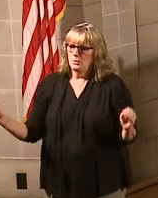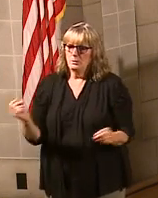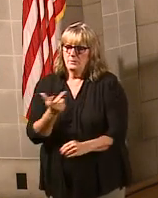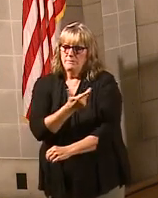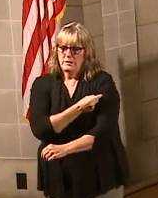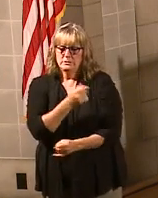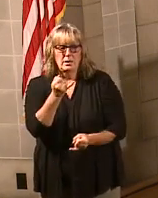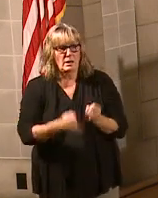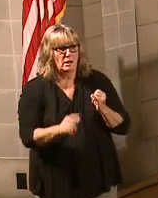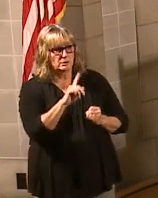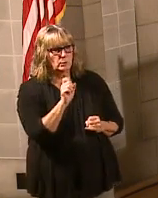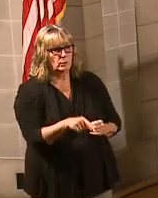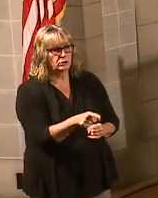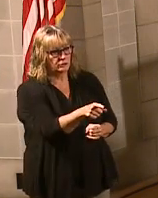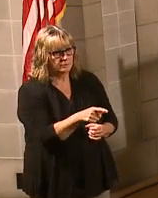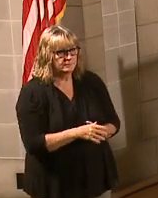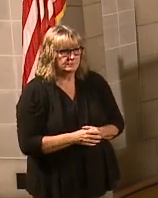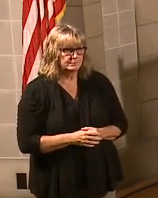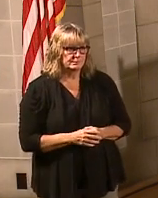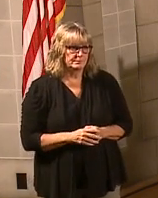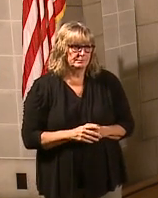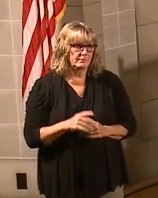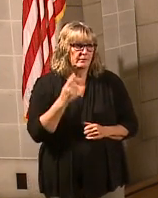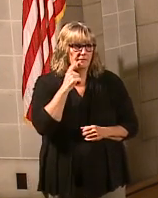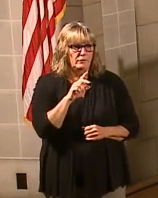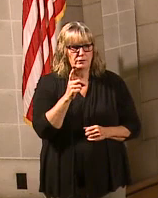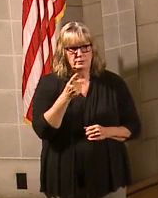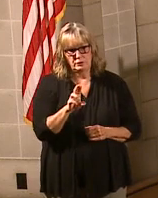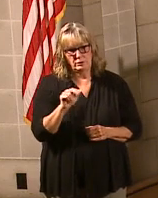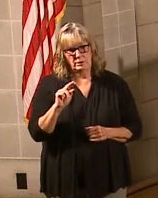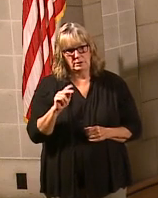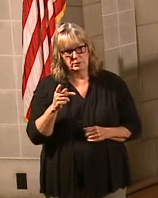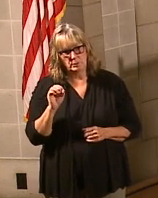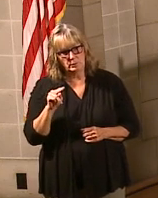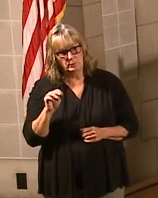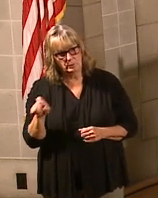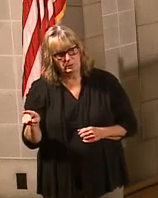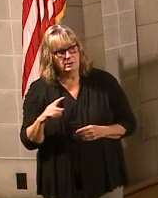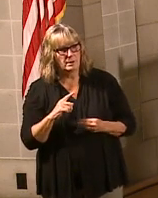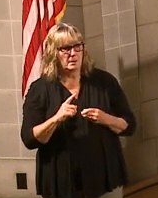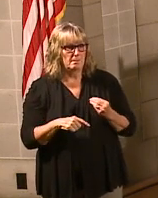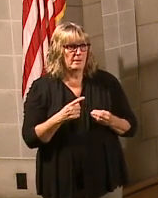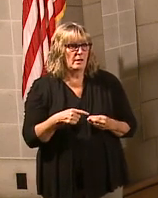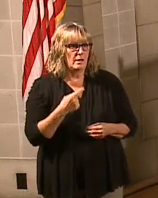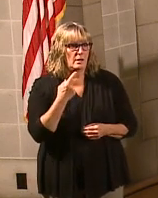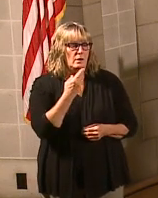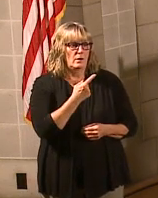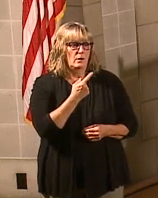HOSPITALIZATIONS THAT WE SAW LAST YEAR BECAUSE WE HAD